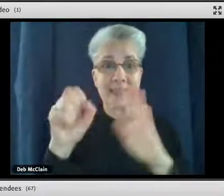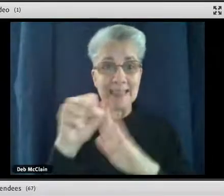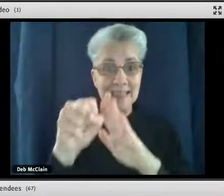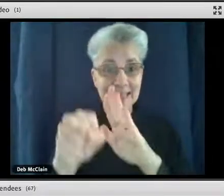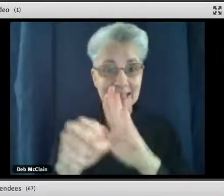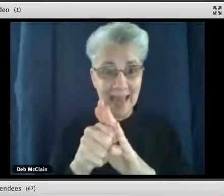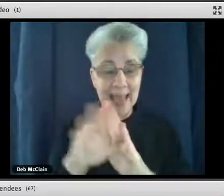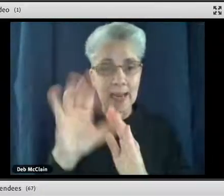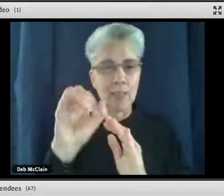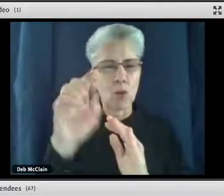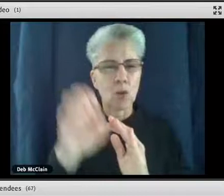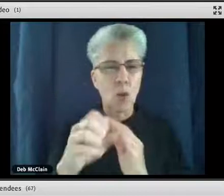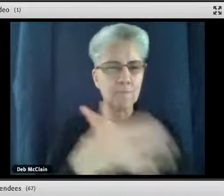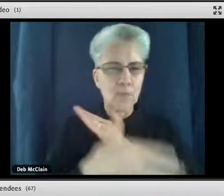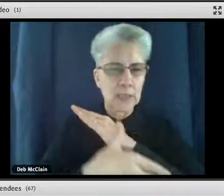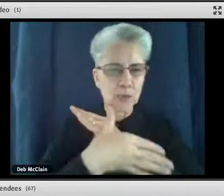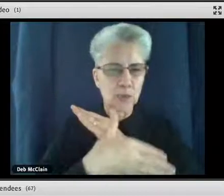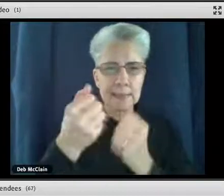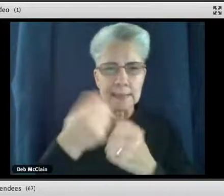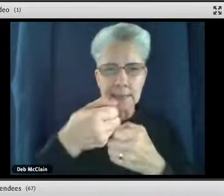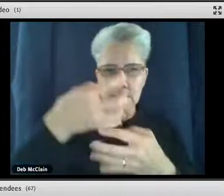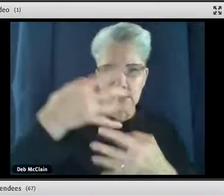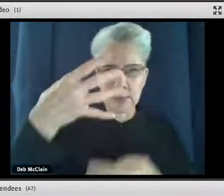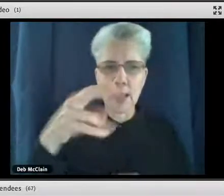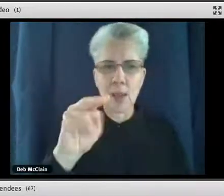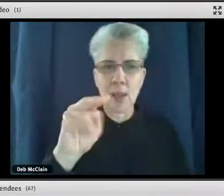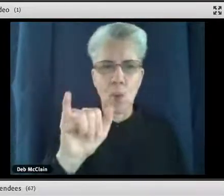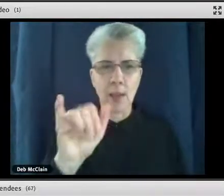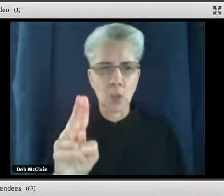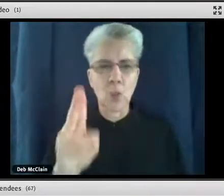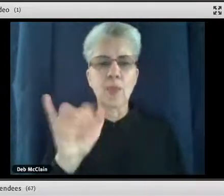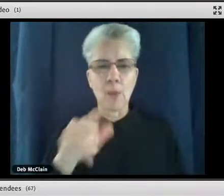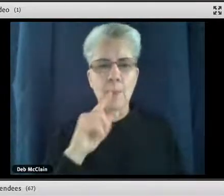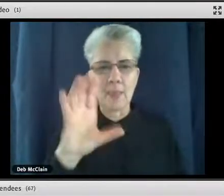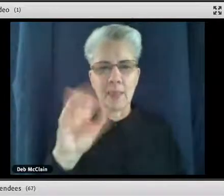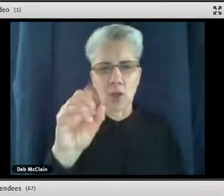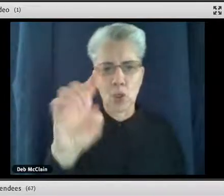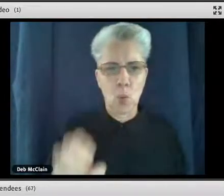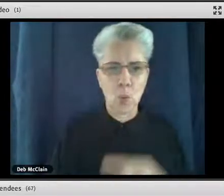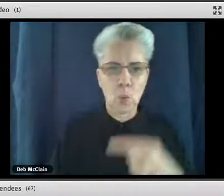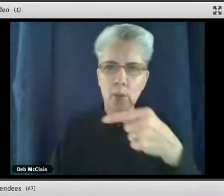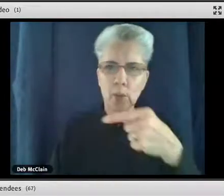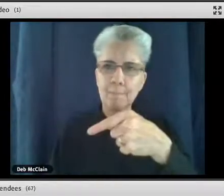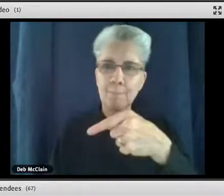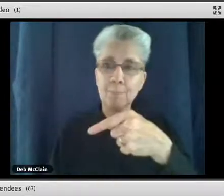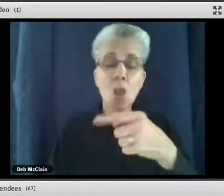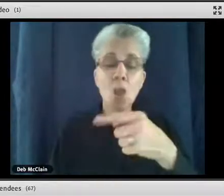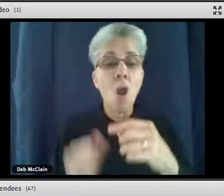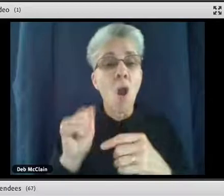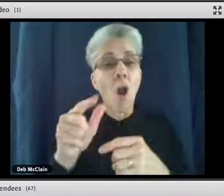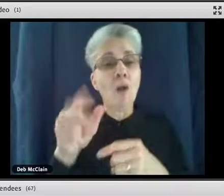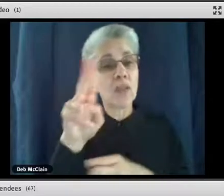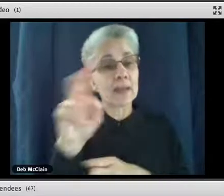if you look up New York State in this code list for countries, nyu would be the code, okay?